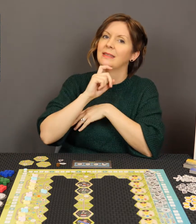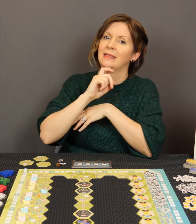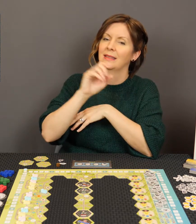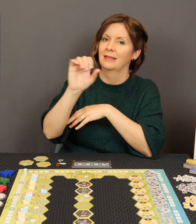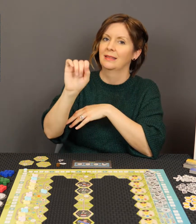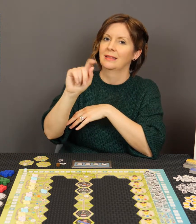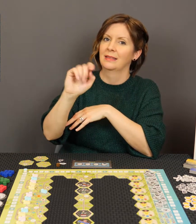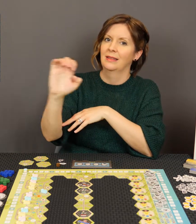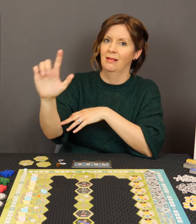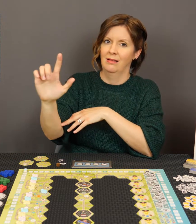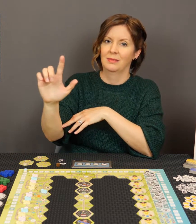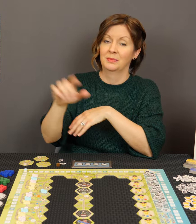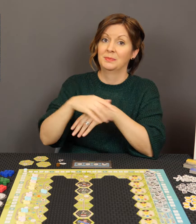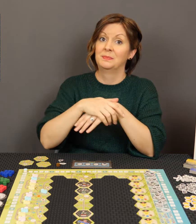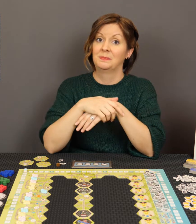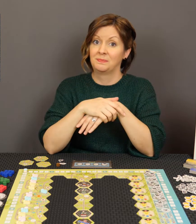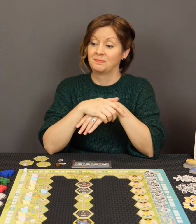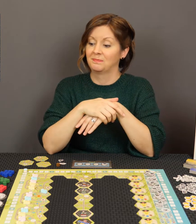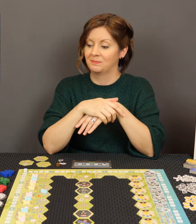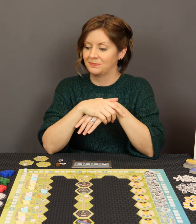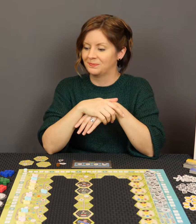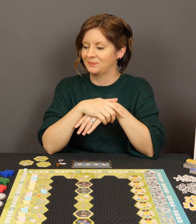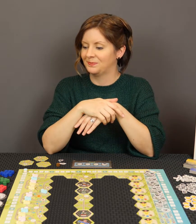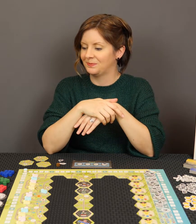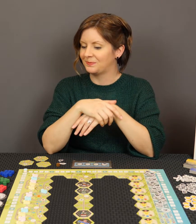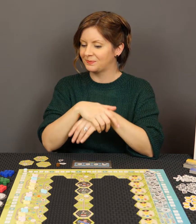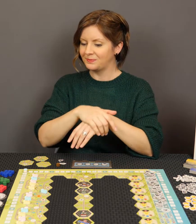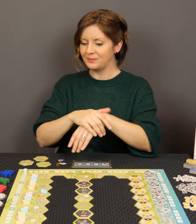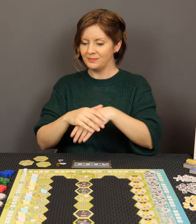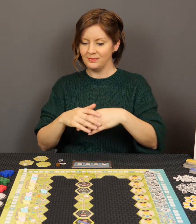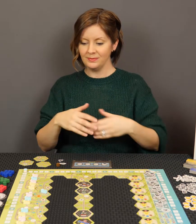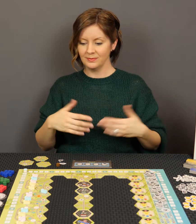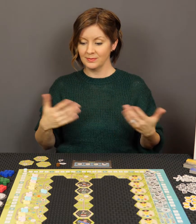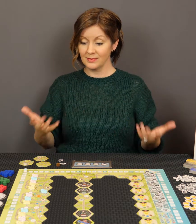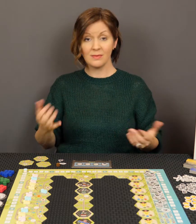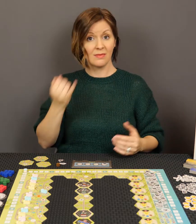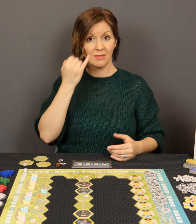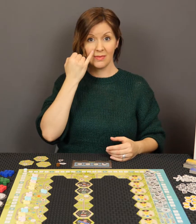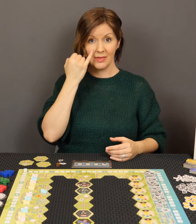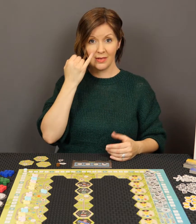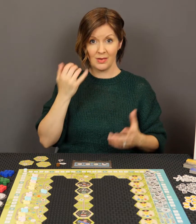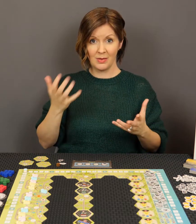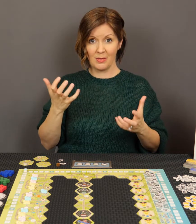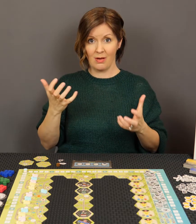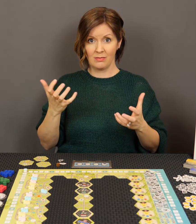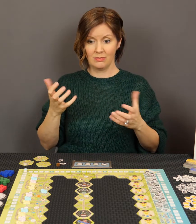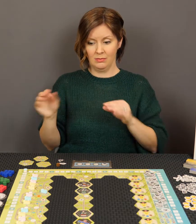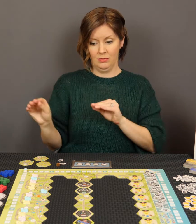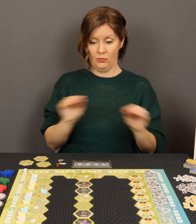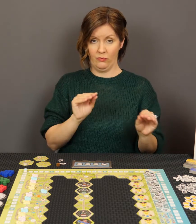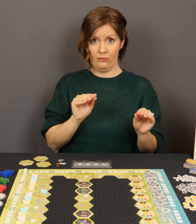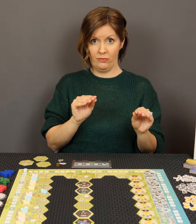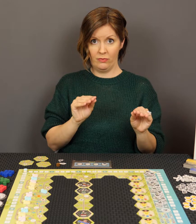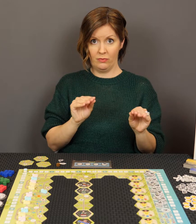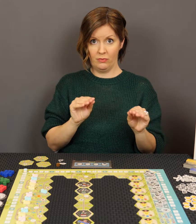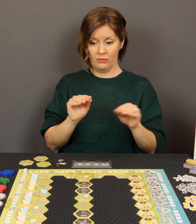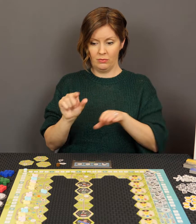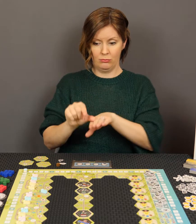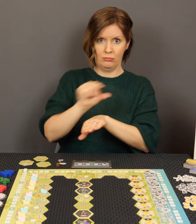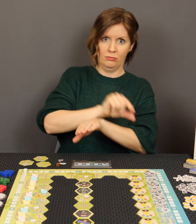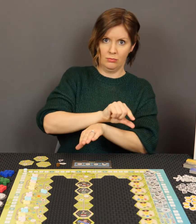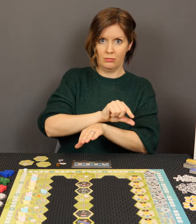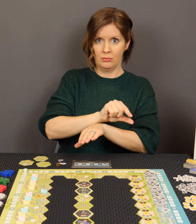which means steel.